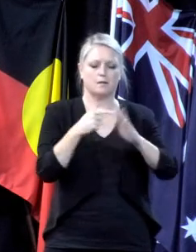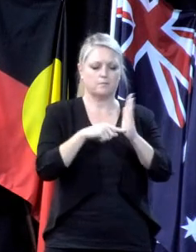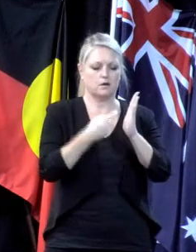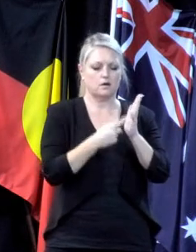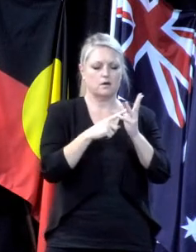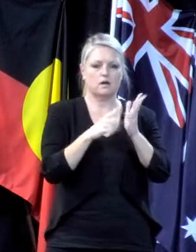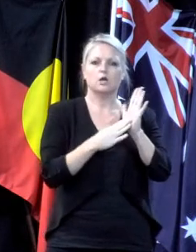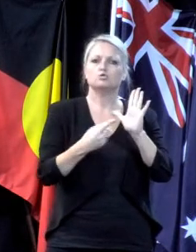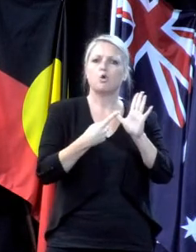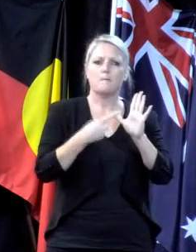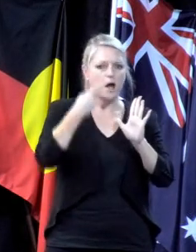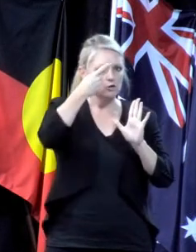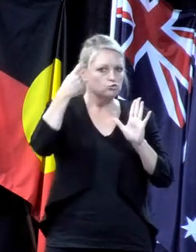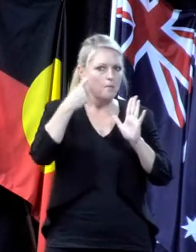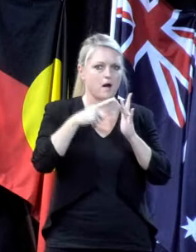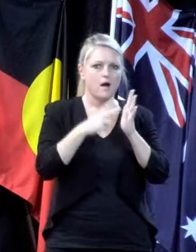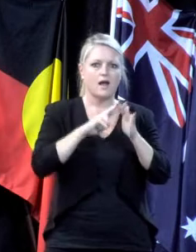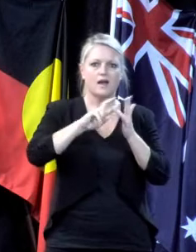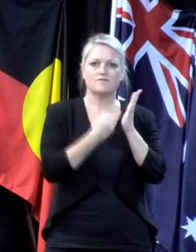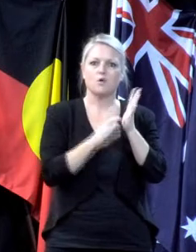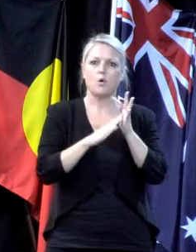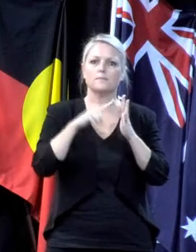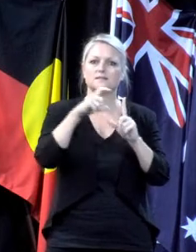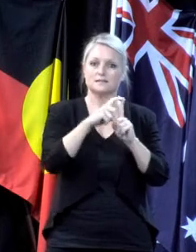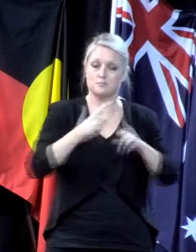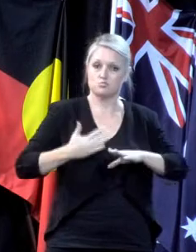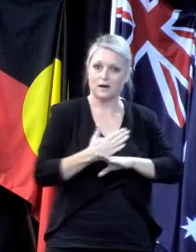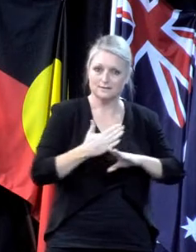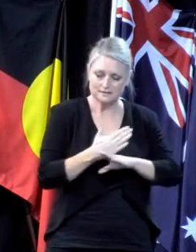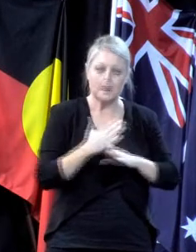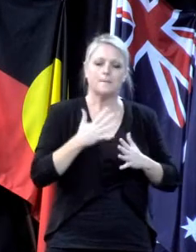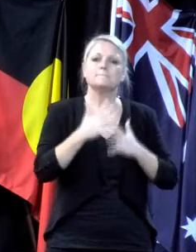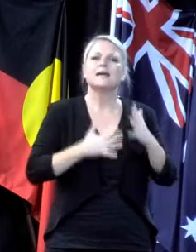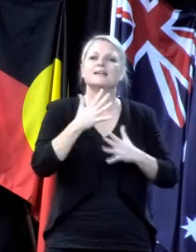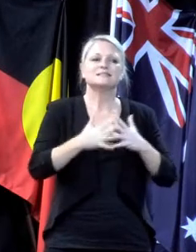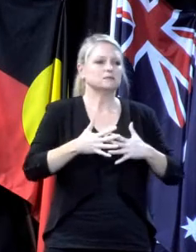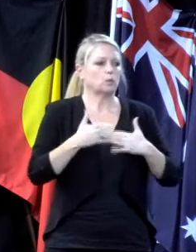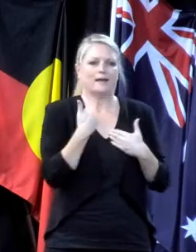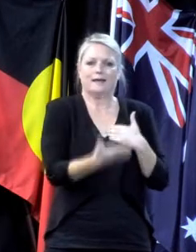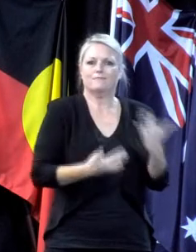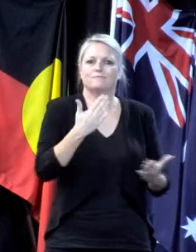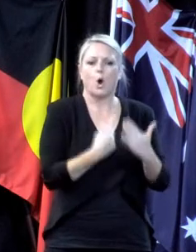which now results in many of our classes commencing with opportunities to connect in a class circle,